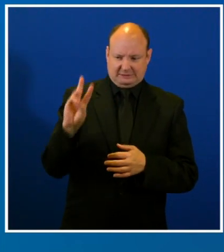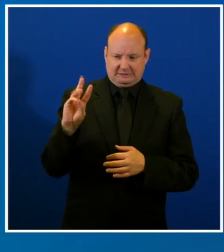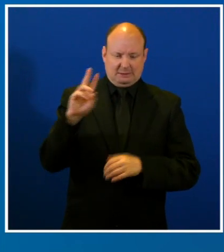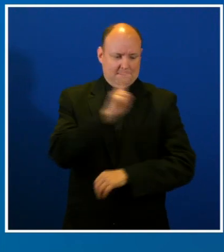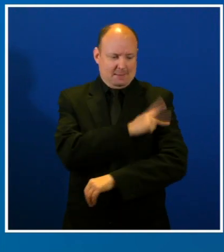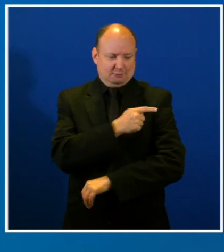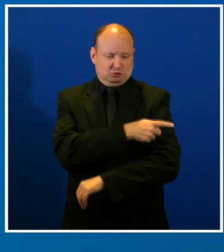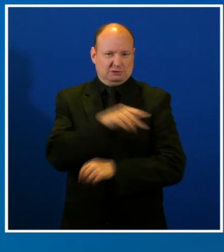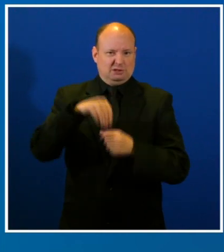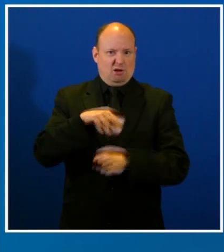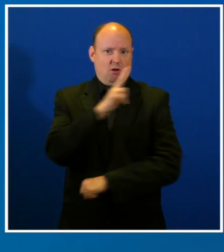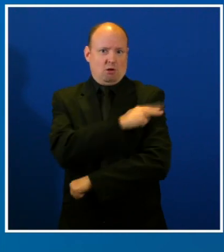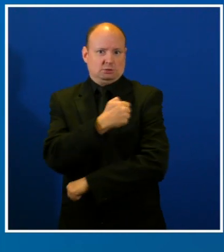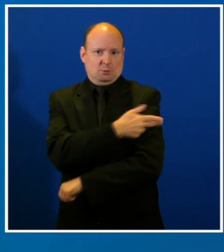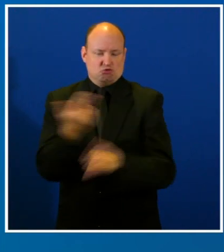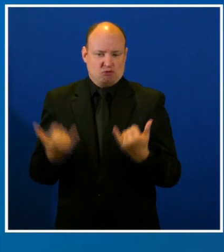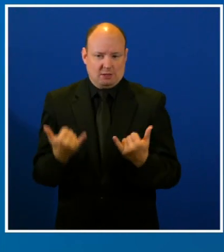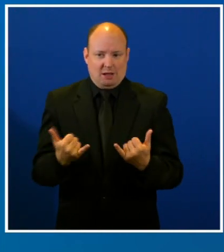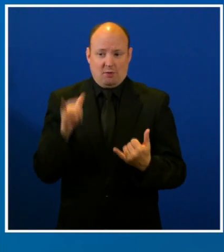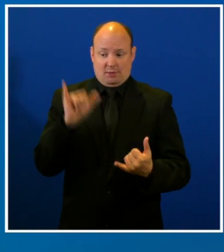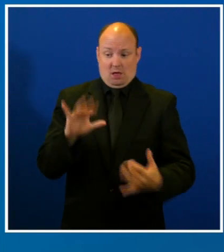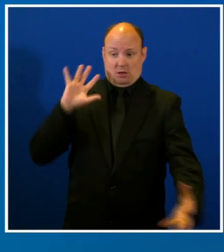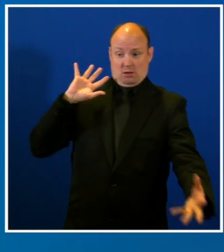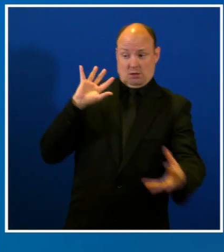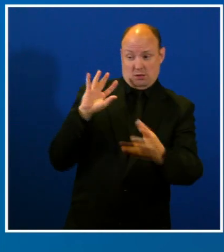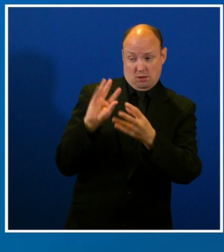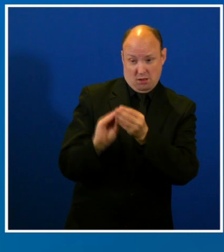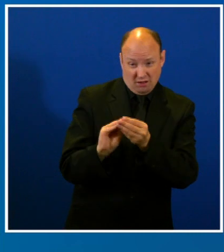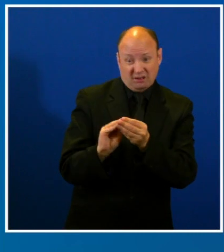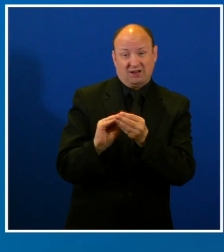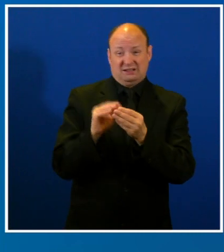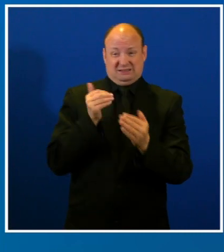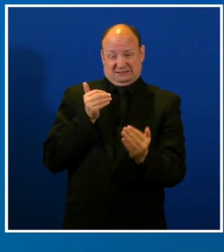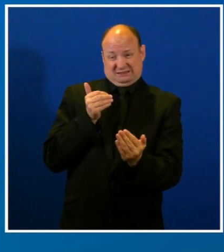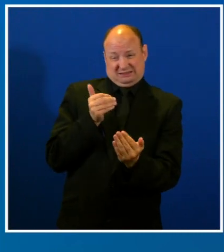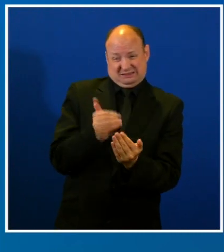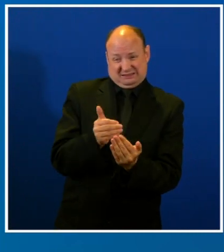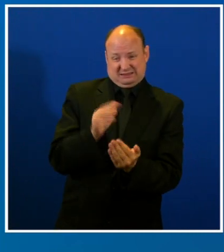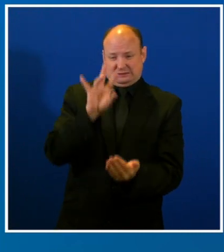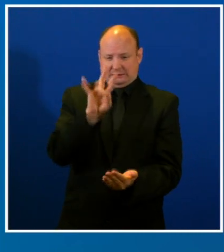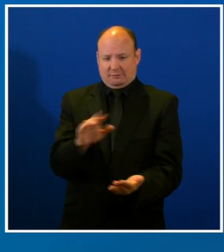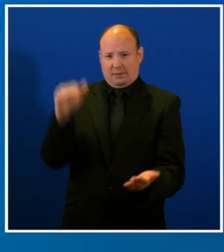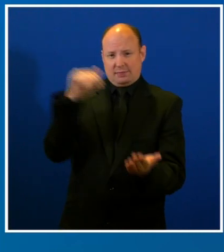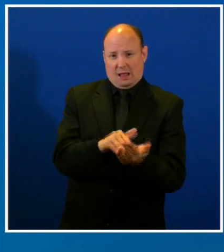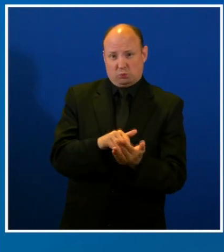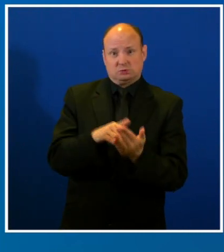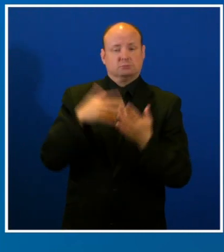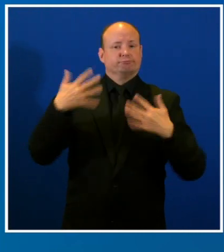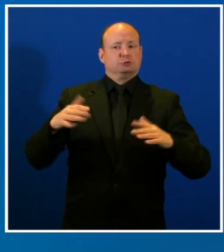numbers are nearly 7,000 positive cases, nearly 500